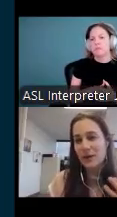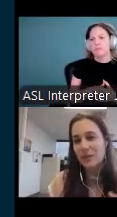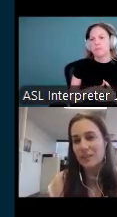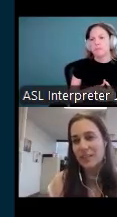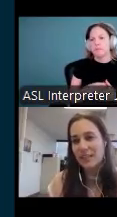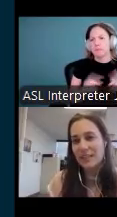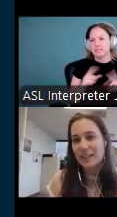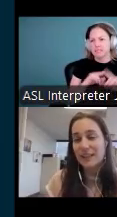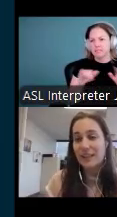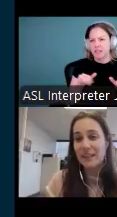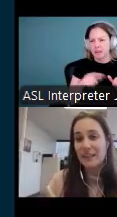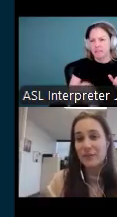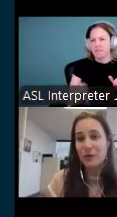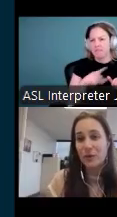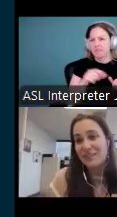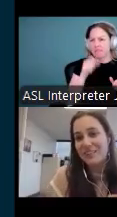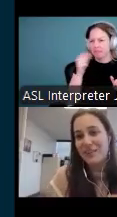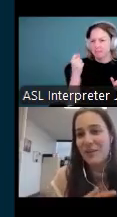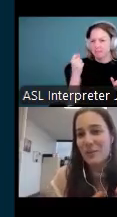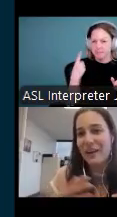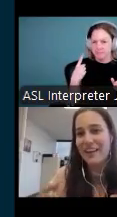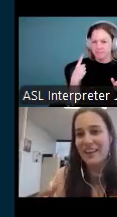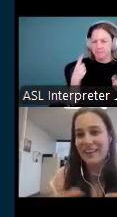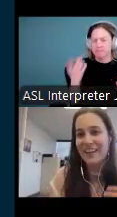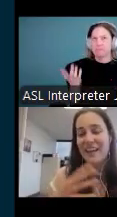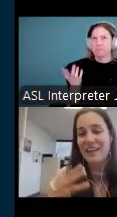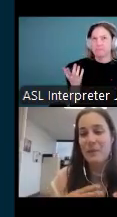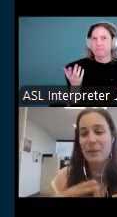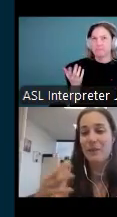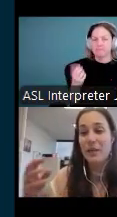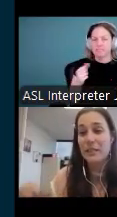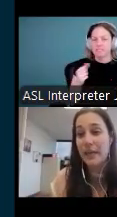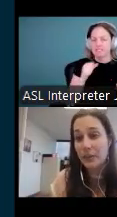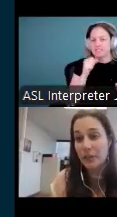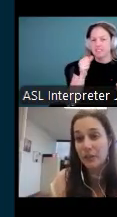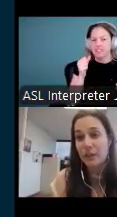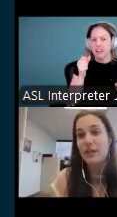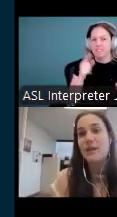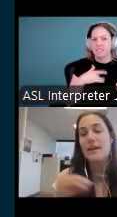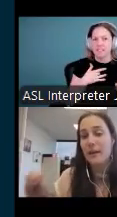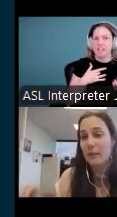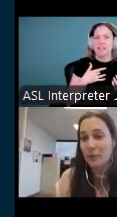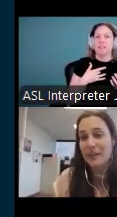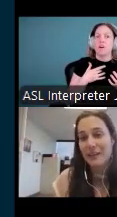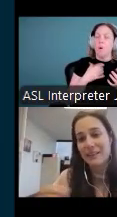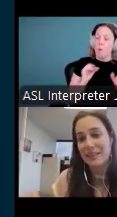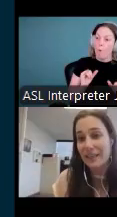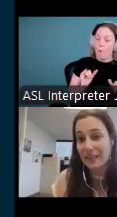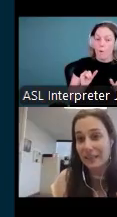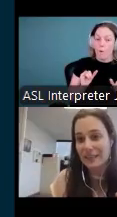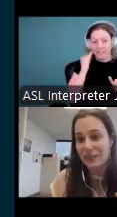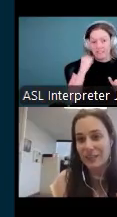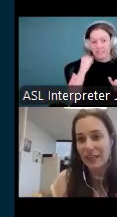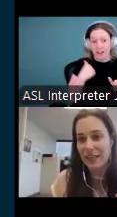understand that, or don't have the buy-in yet, that hey, maybe if I intentionally implement kind of that sensory diet